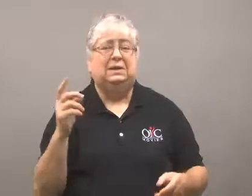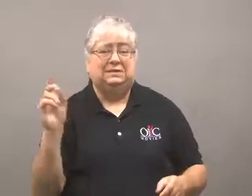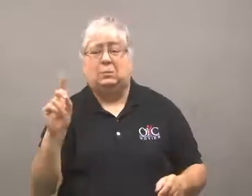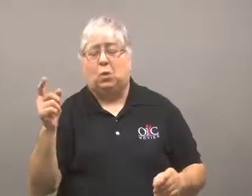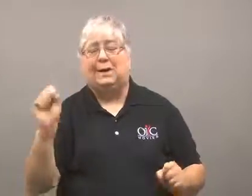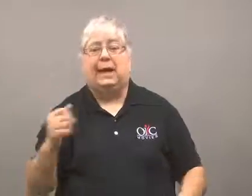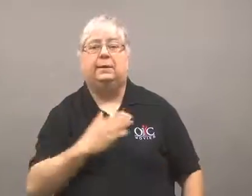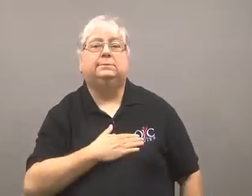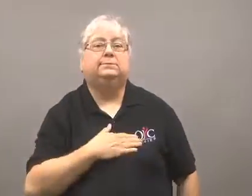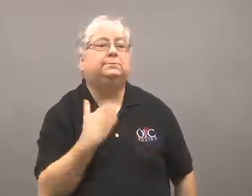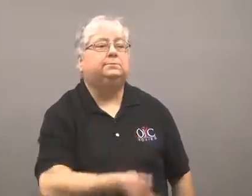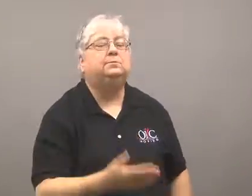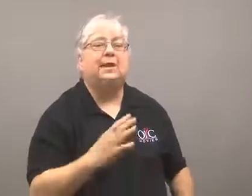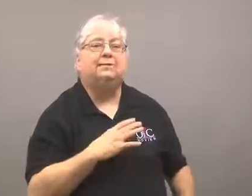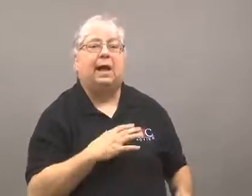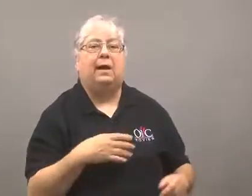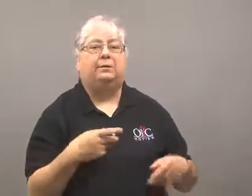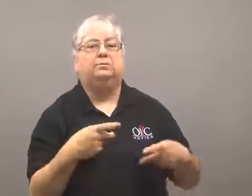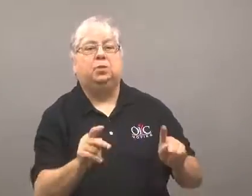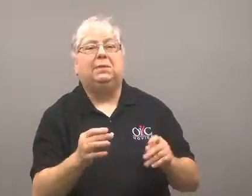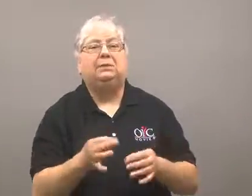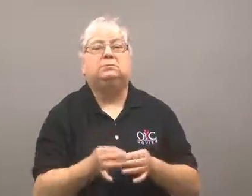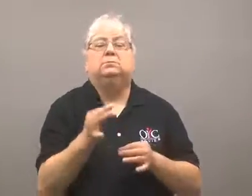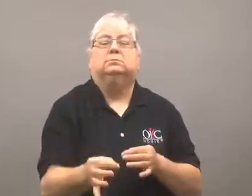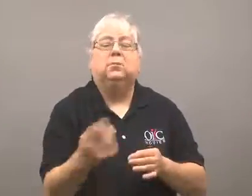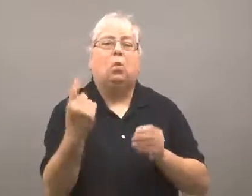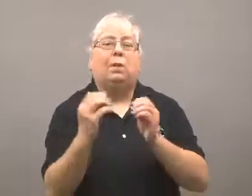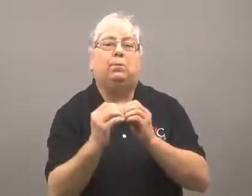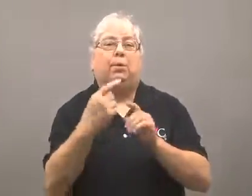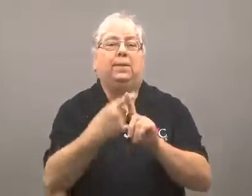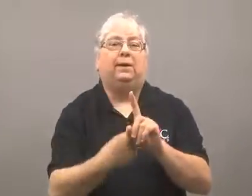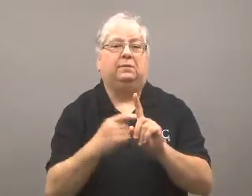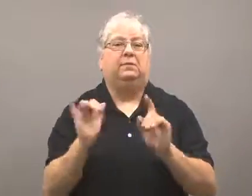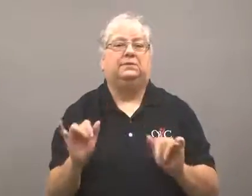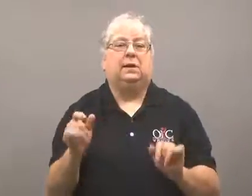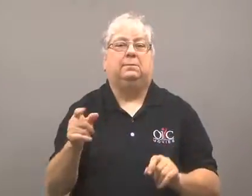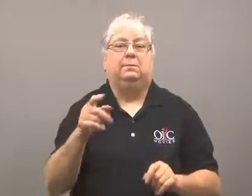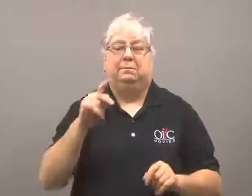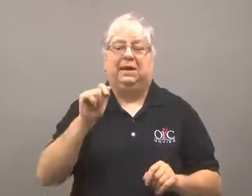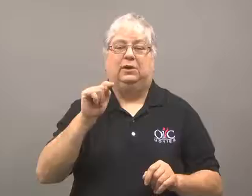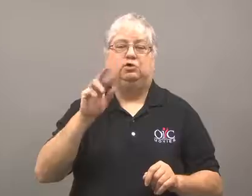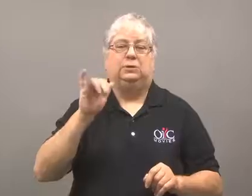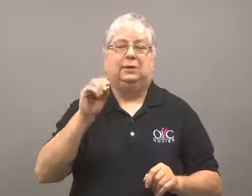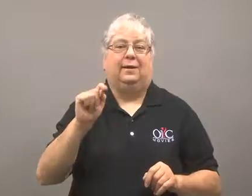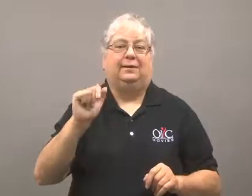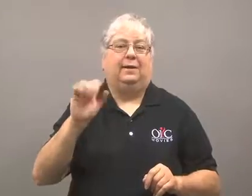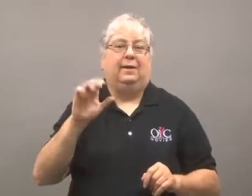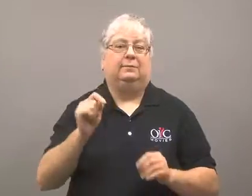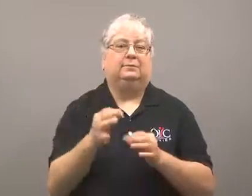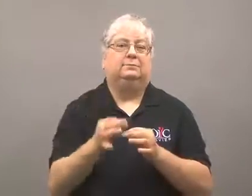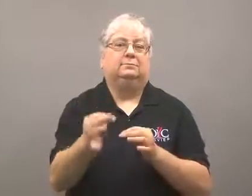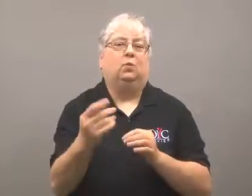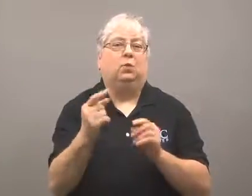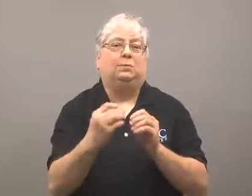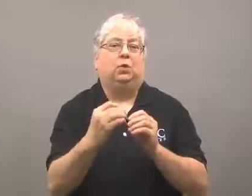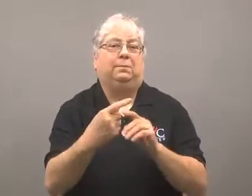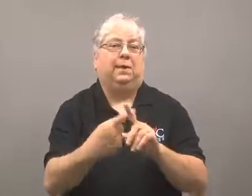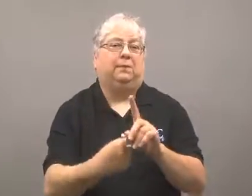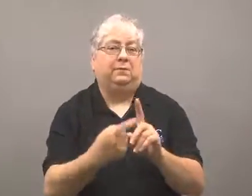the Democrats could compromise and allow a one month extension of the Patriot Act.